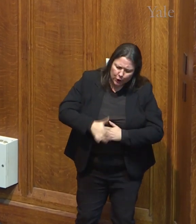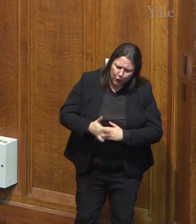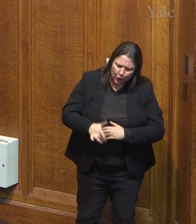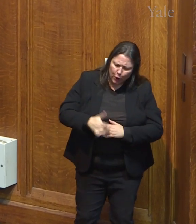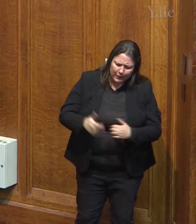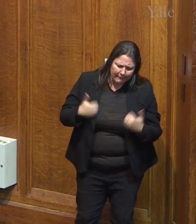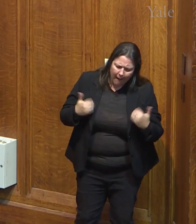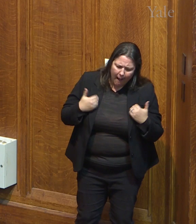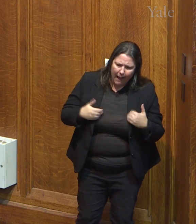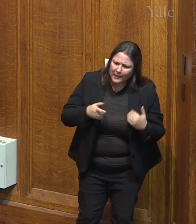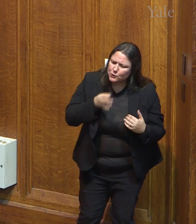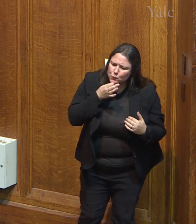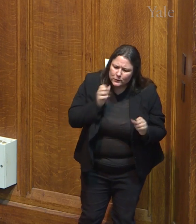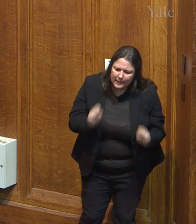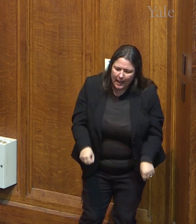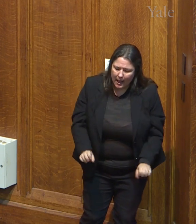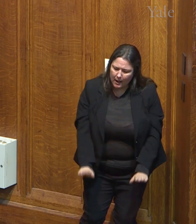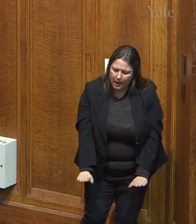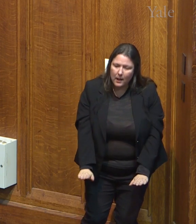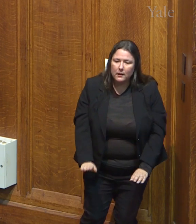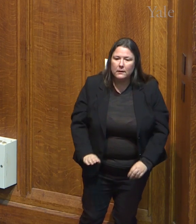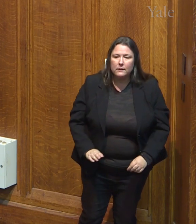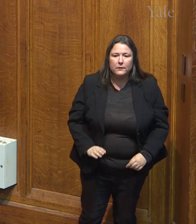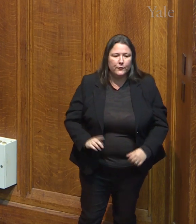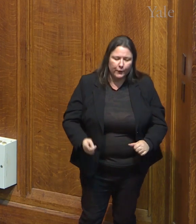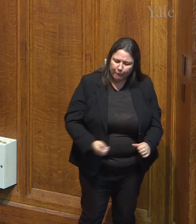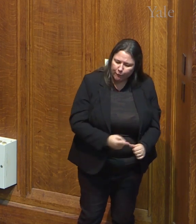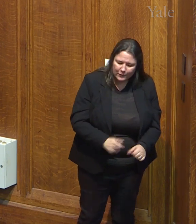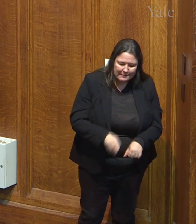what is their own, their first, their natural language